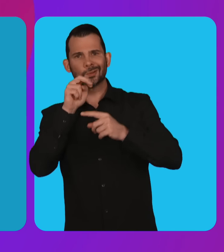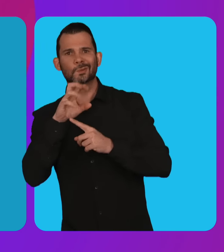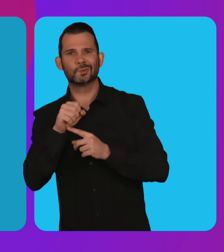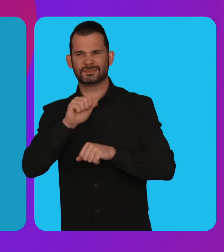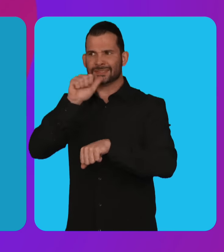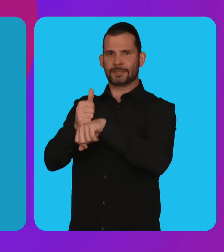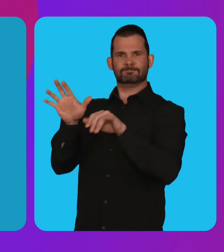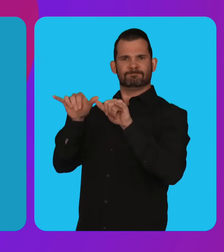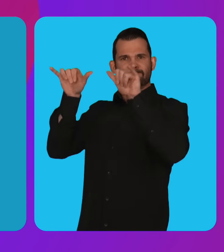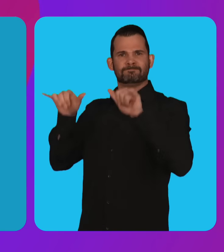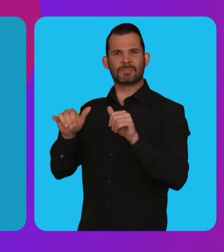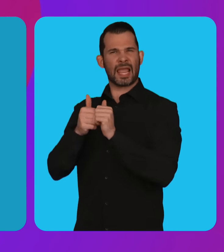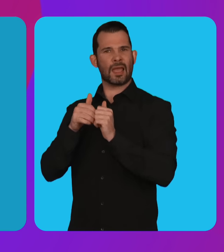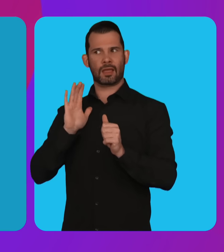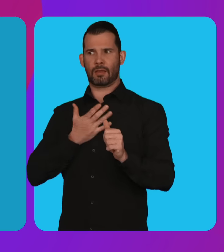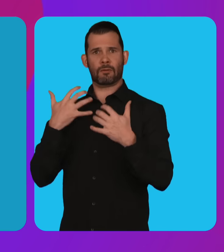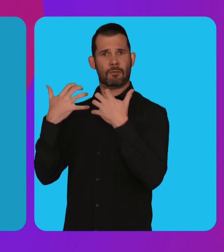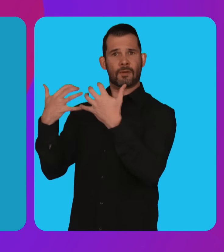through which our audiences can check